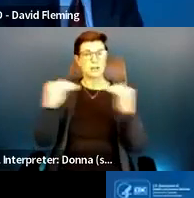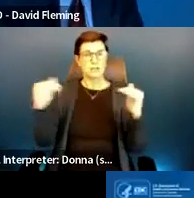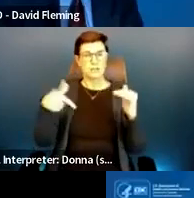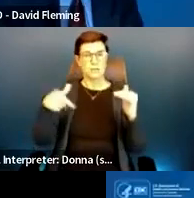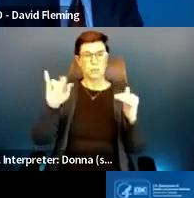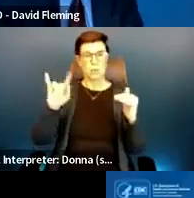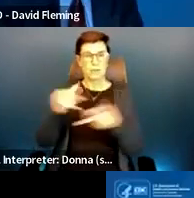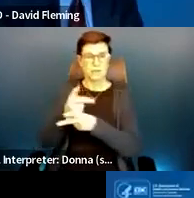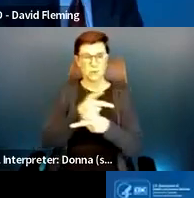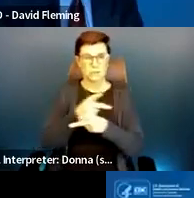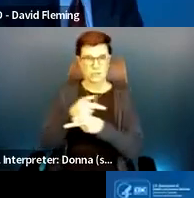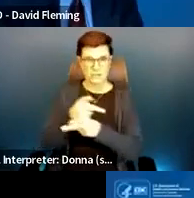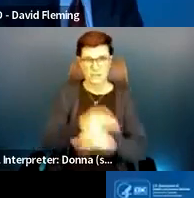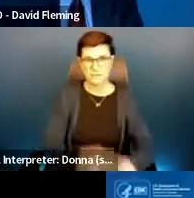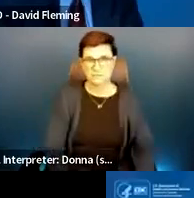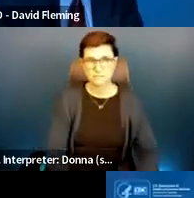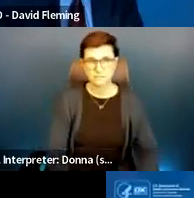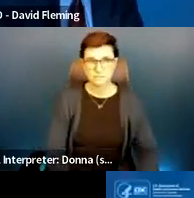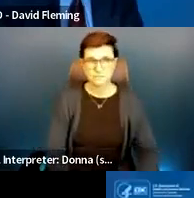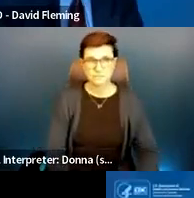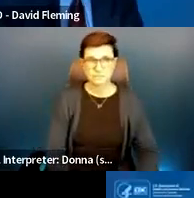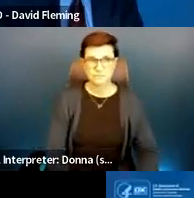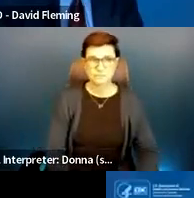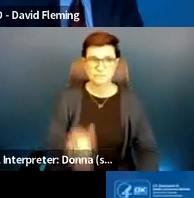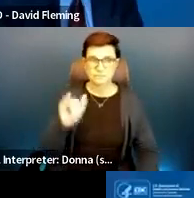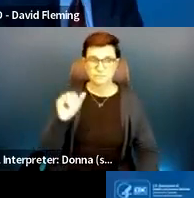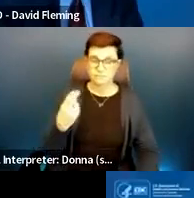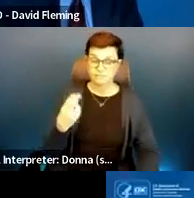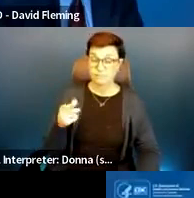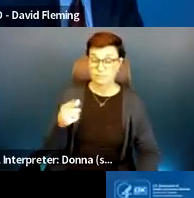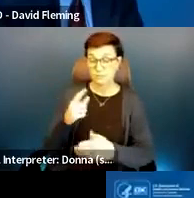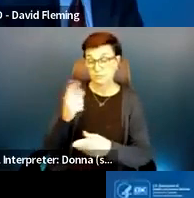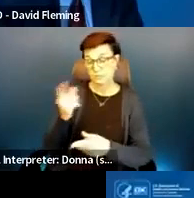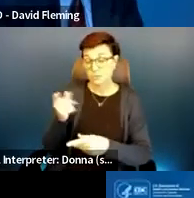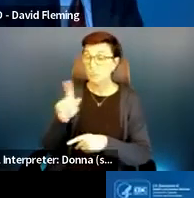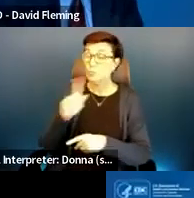So in a way, what you're saying is that the first of all